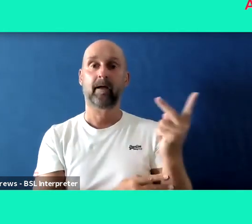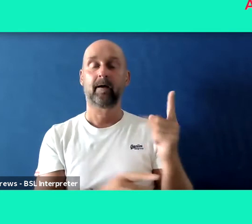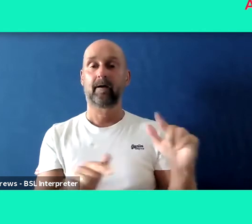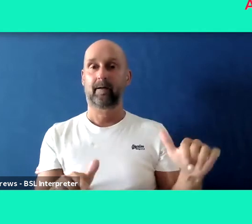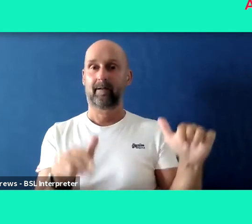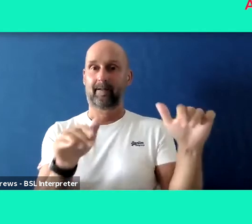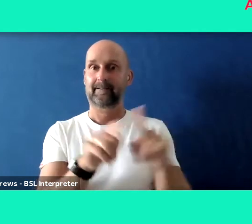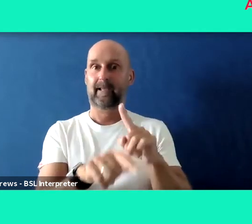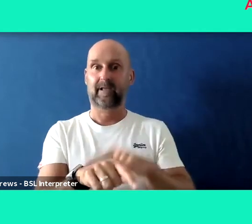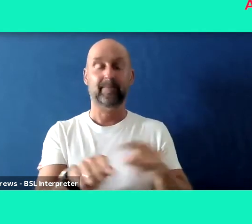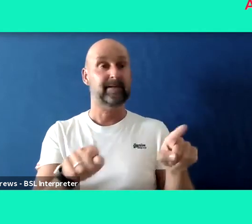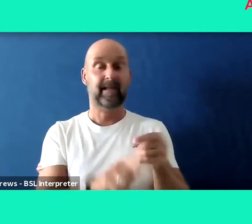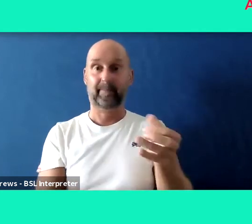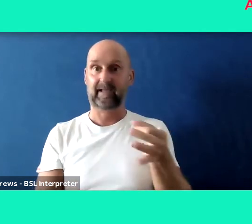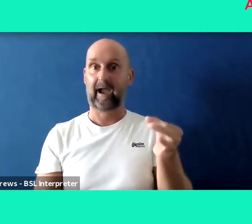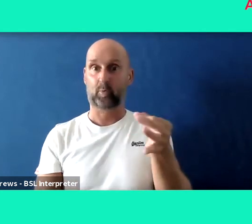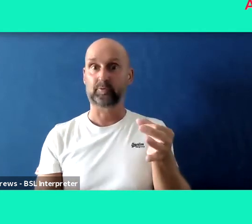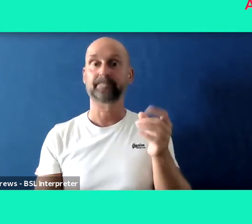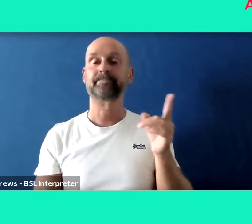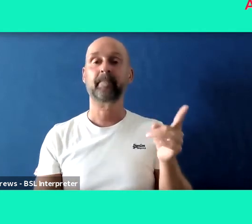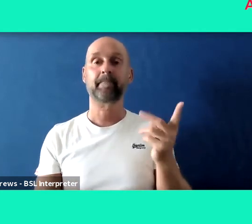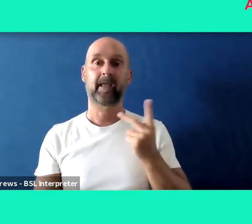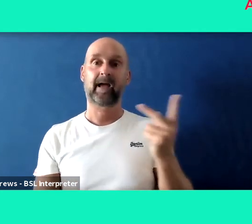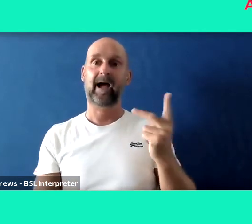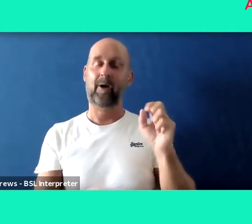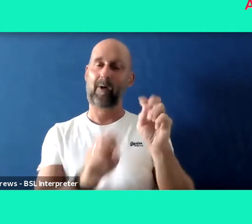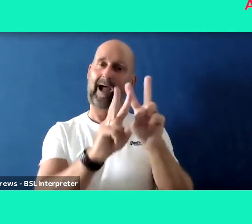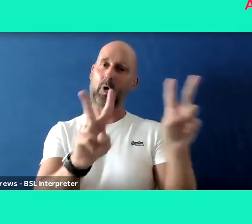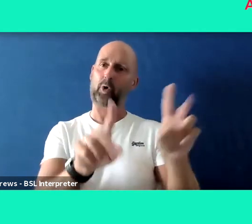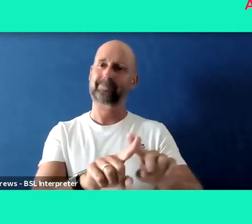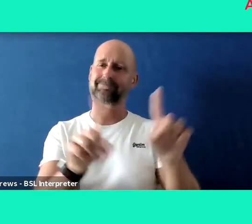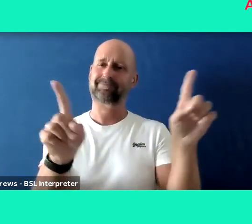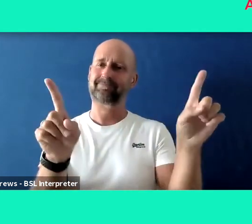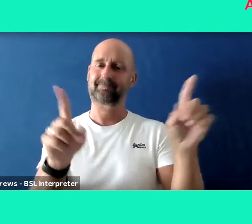time in the same town and yet our outlook couldn’t be further from each other it would seem. I notice